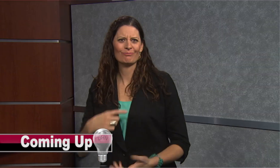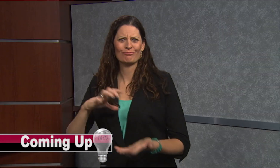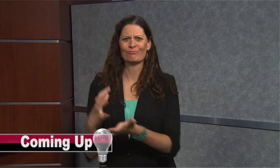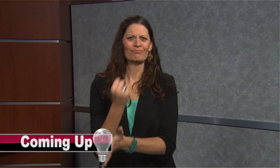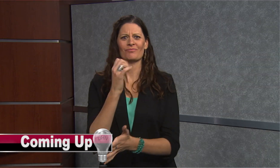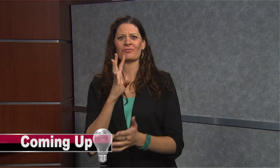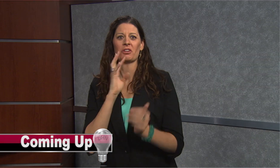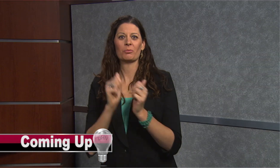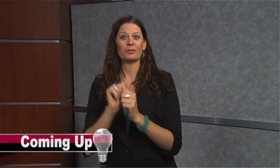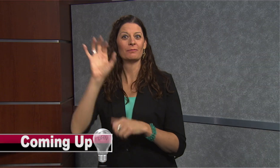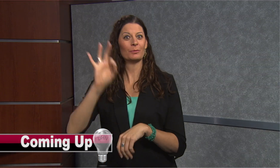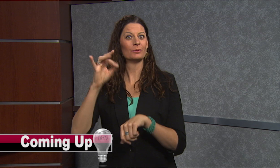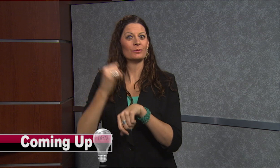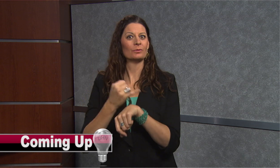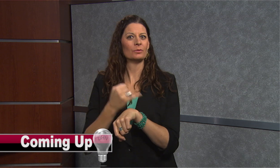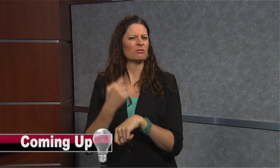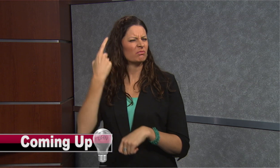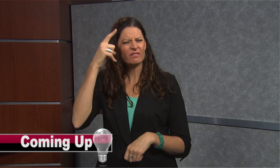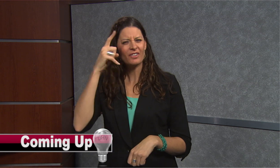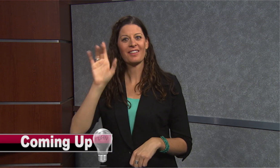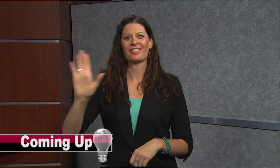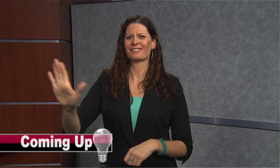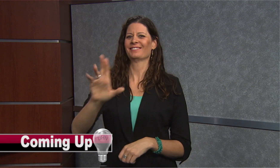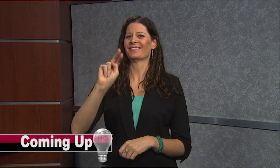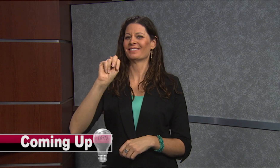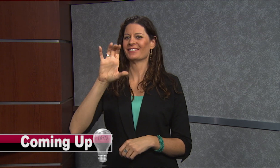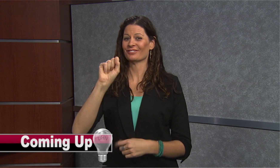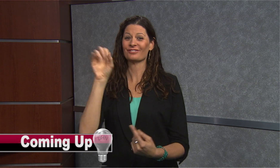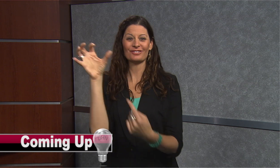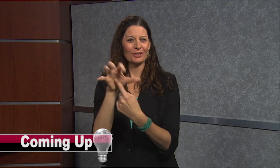AND WE TALK WITH C-S-D, FREMONT ABOUT THEIR FIRST NORTH COAST SECTION CHAMPIONSHIP